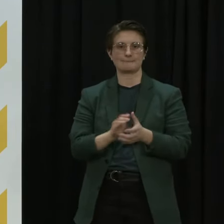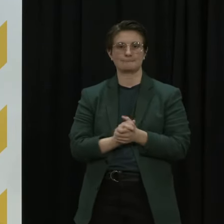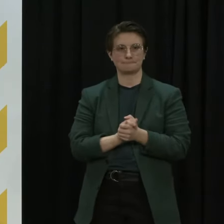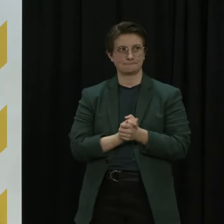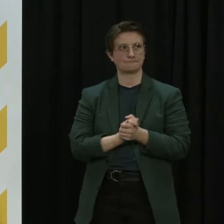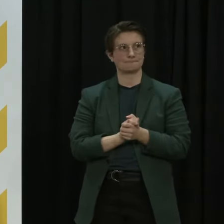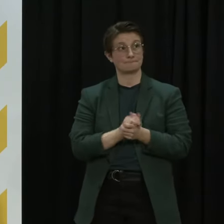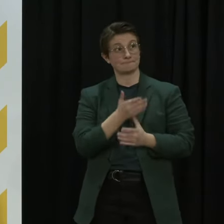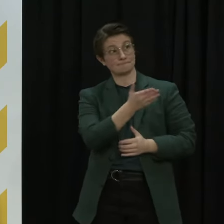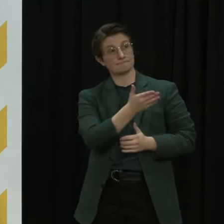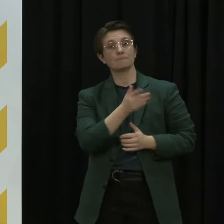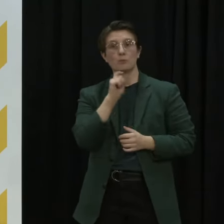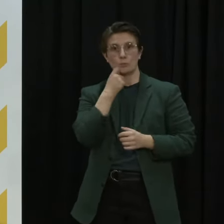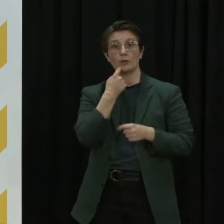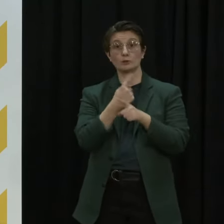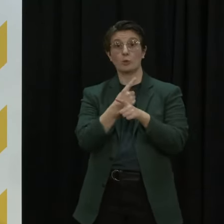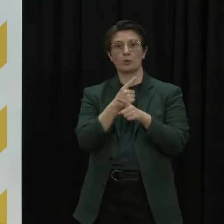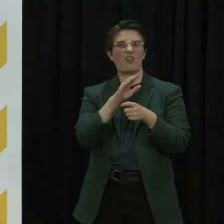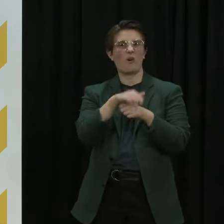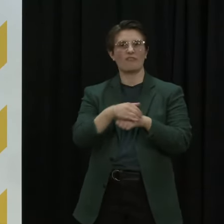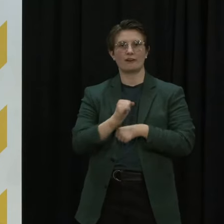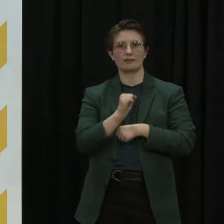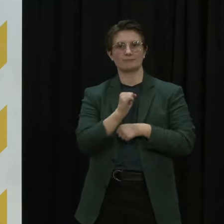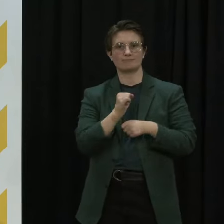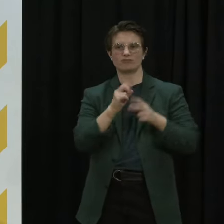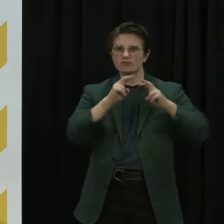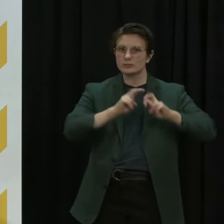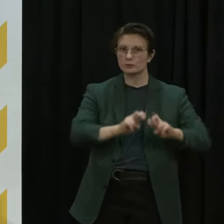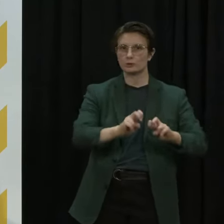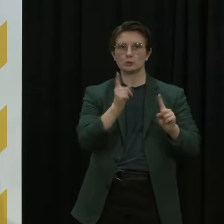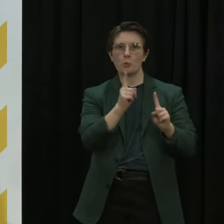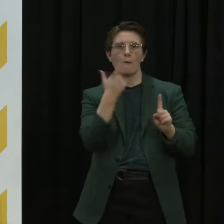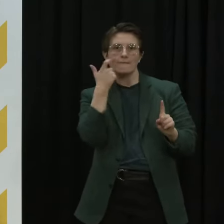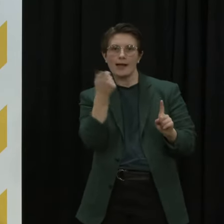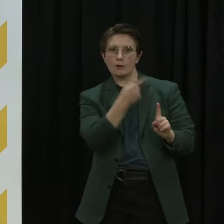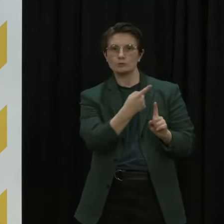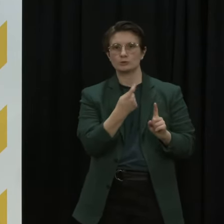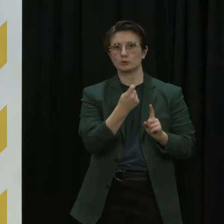review the processes by which innovations are assessed and adopted, and identify opportunities to ensure an ongoing, sustainable and fit